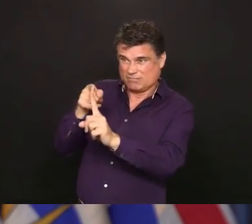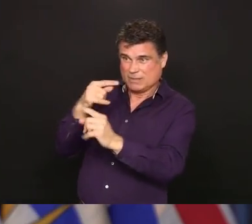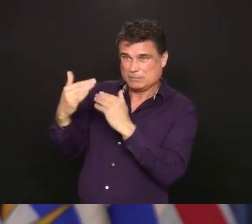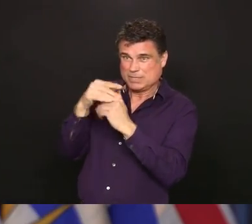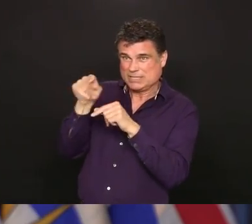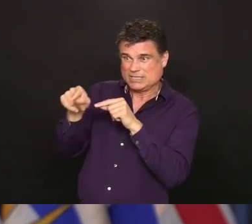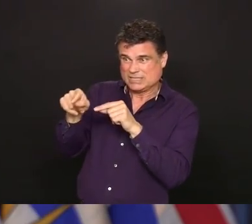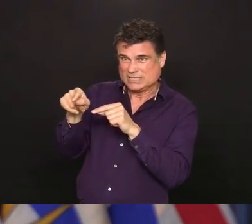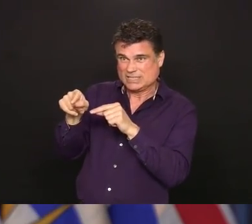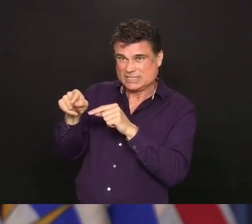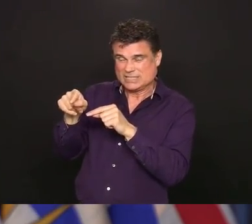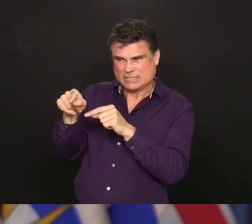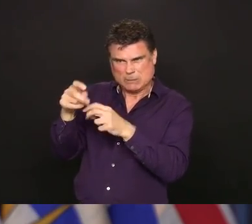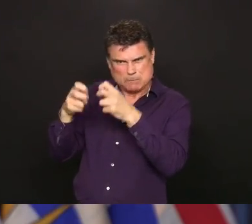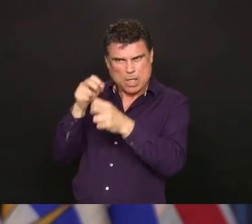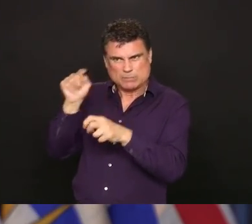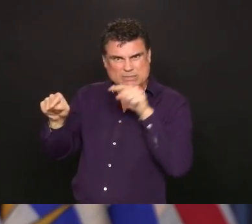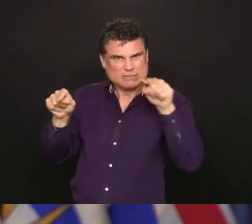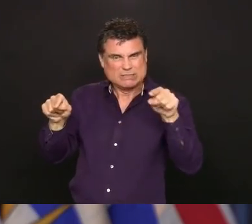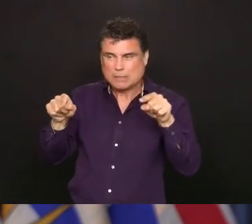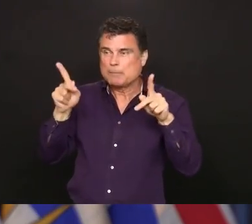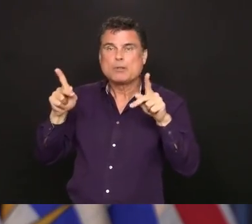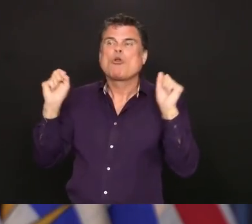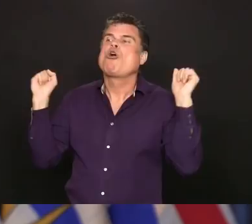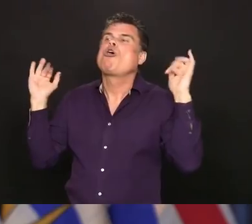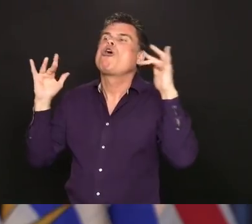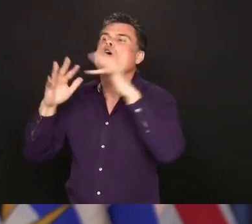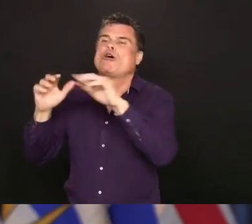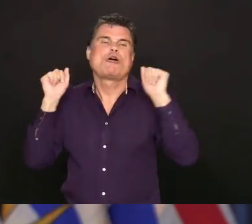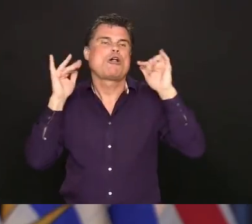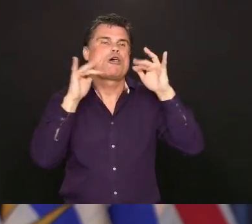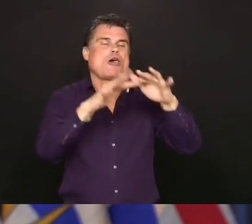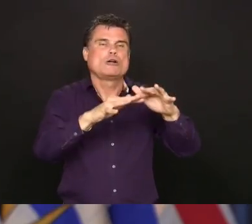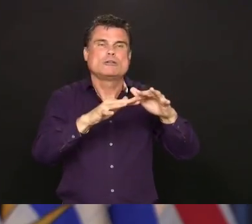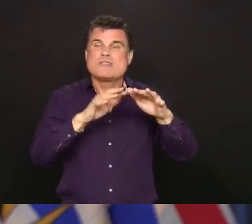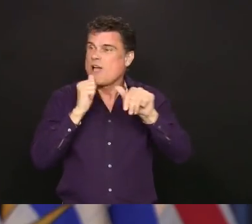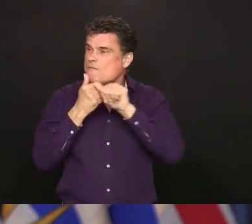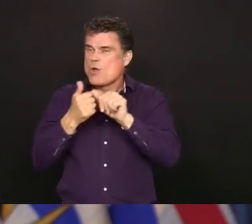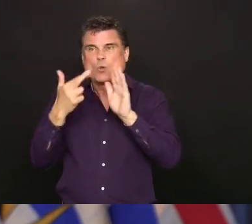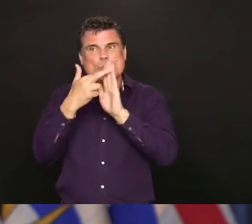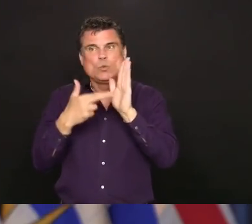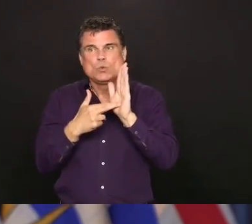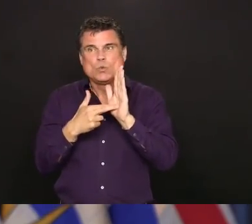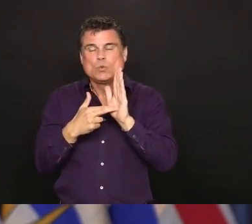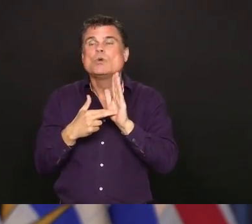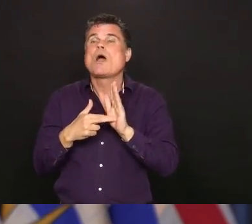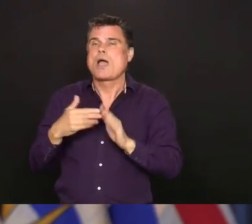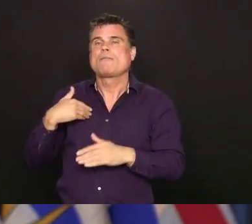we make it so it is easier to maintain those physical distances distances. There's some things we know